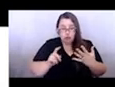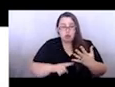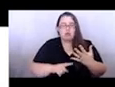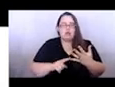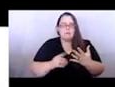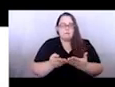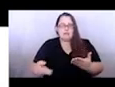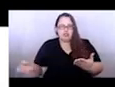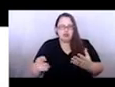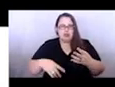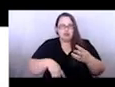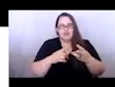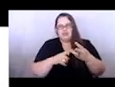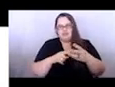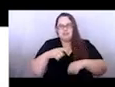six types of boundaries are able to